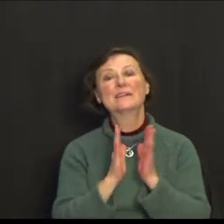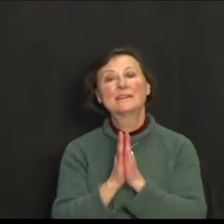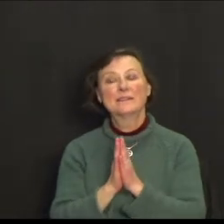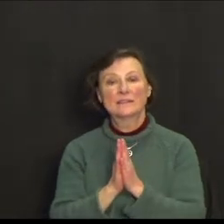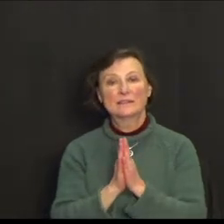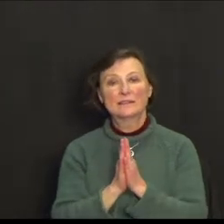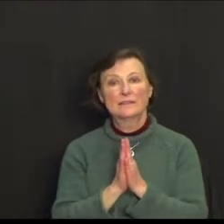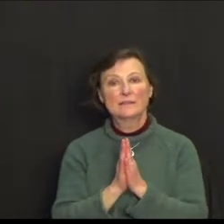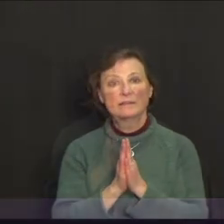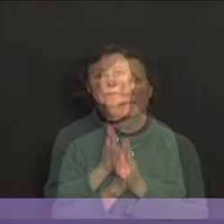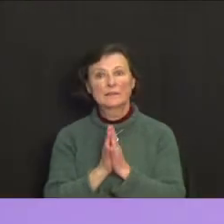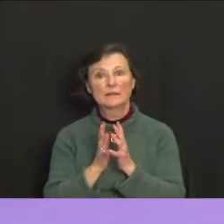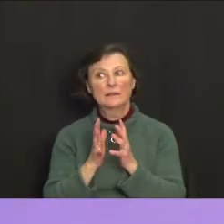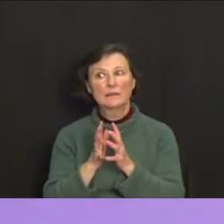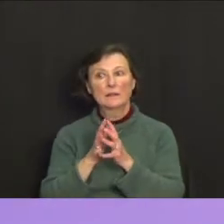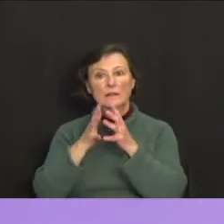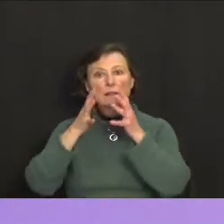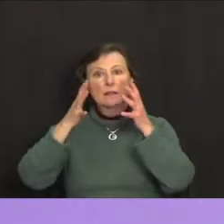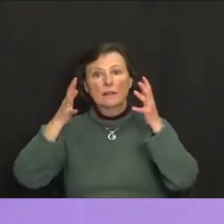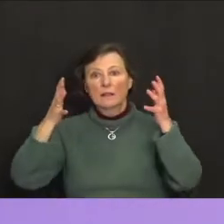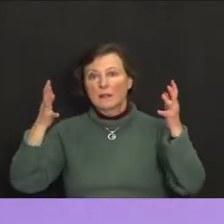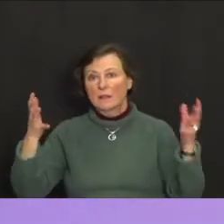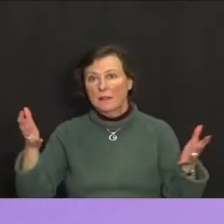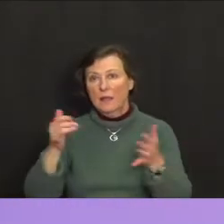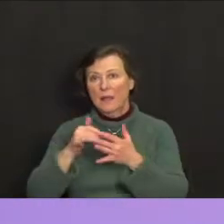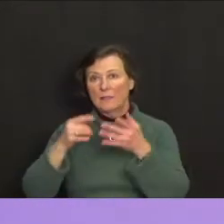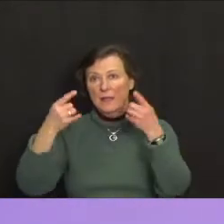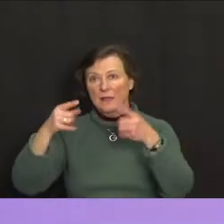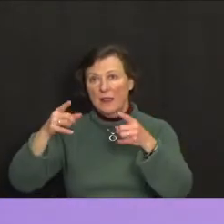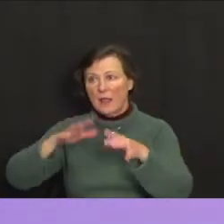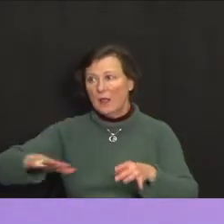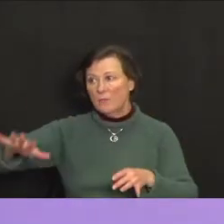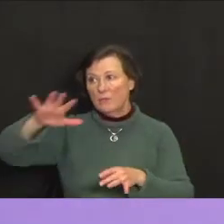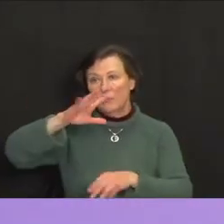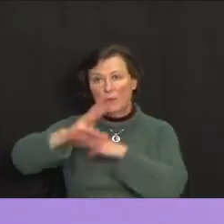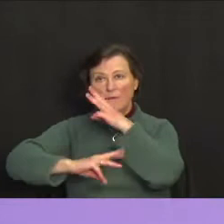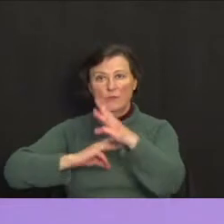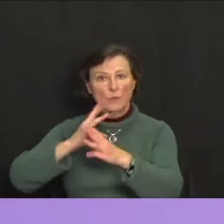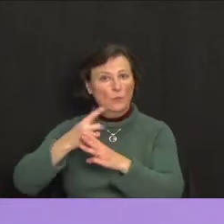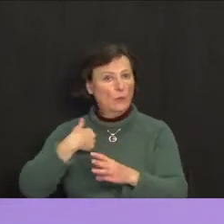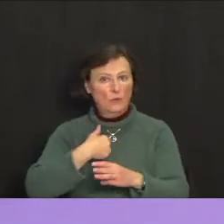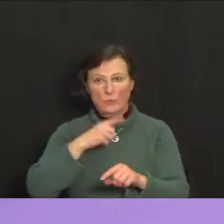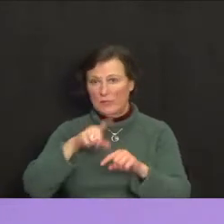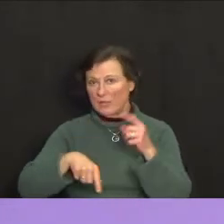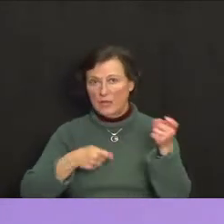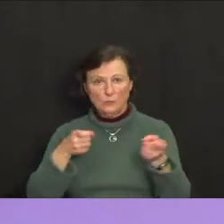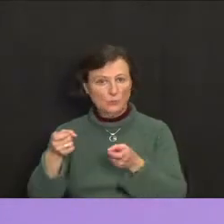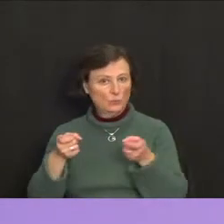"There is a lot that happens around the world we cannot control. We cannot stop